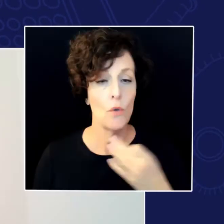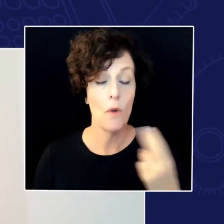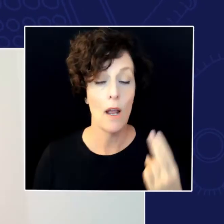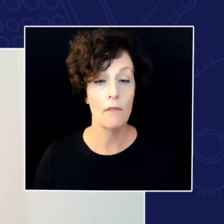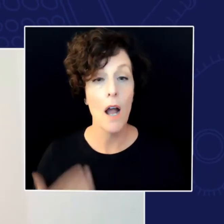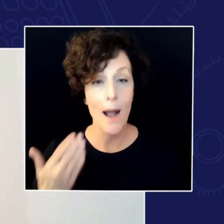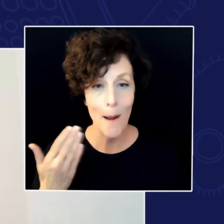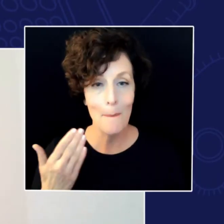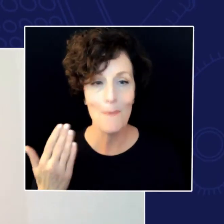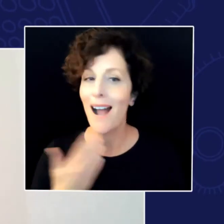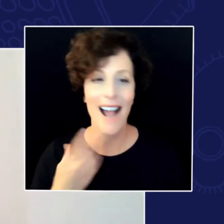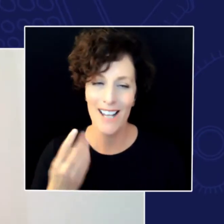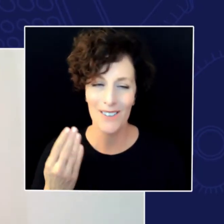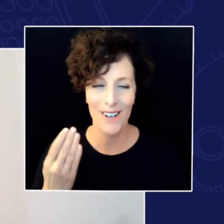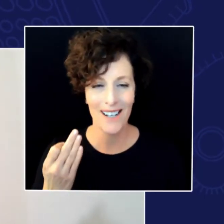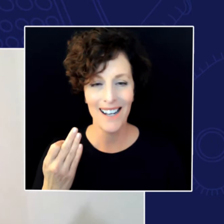[DR. CHIANG:] Oh, I don't know!